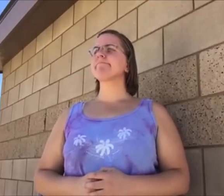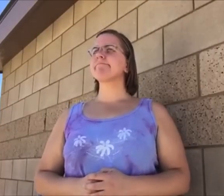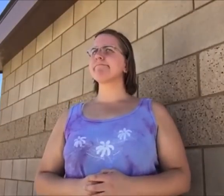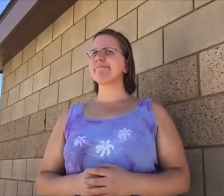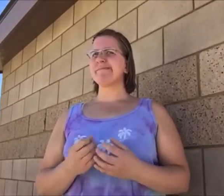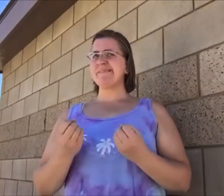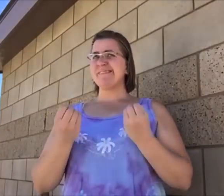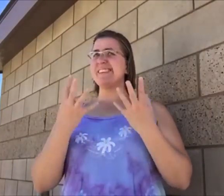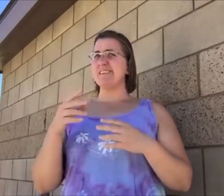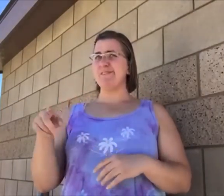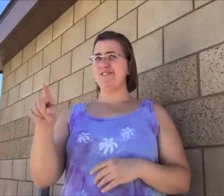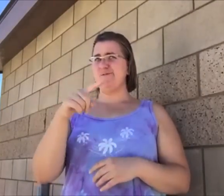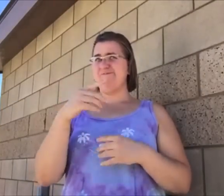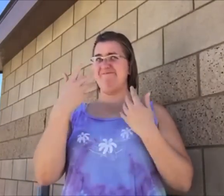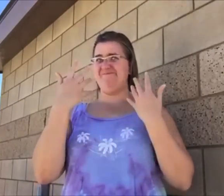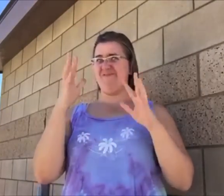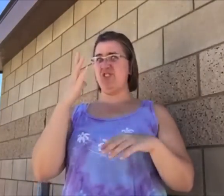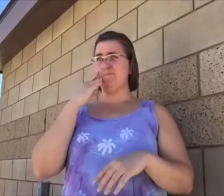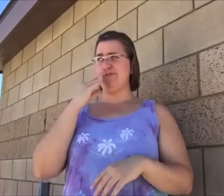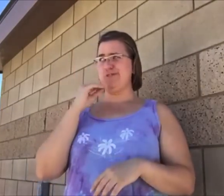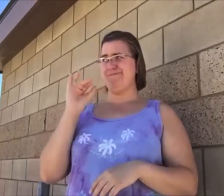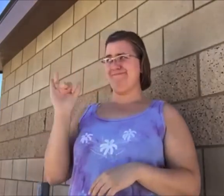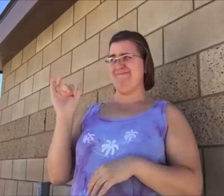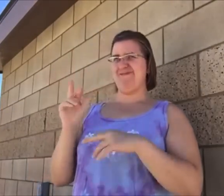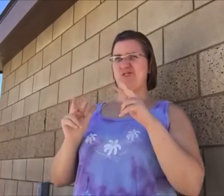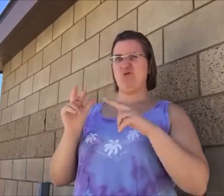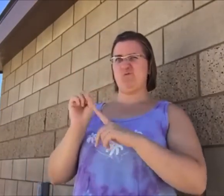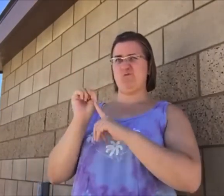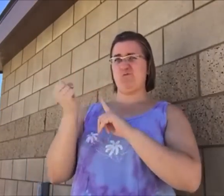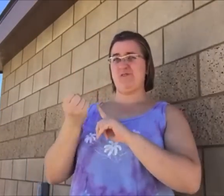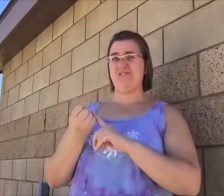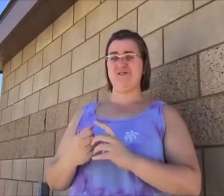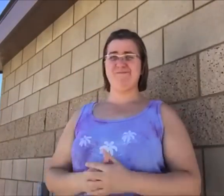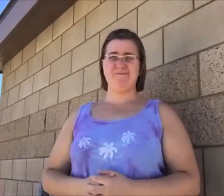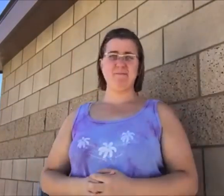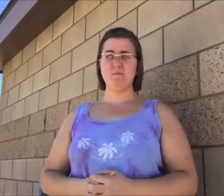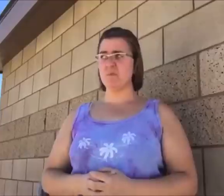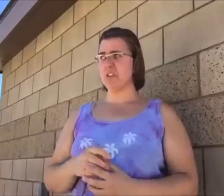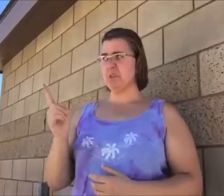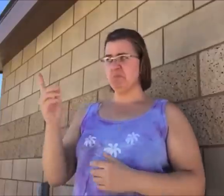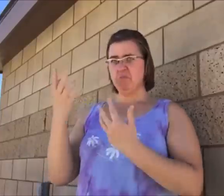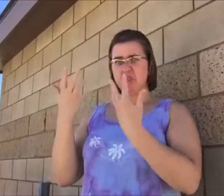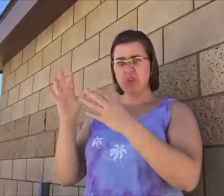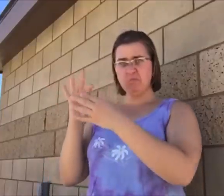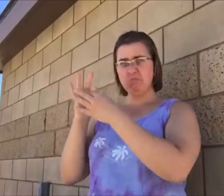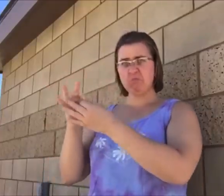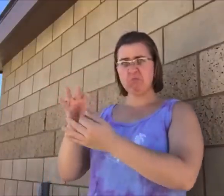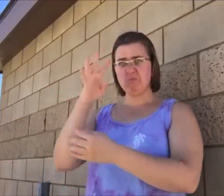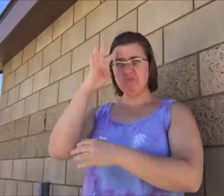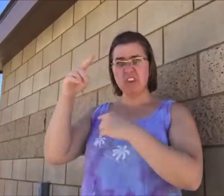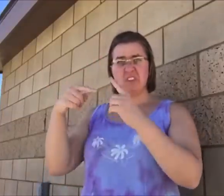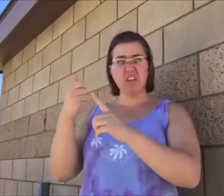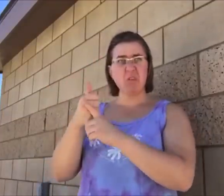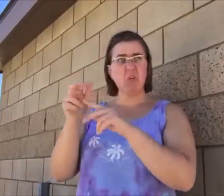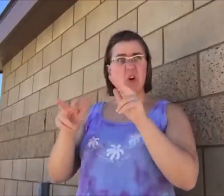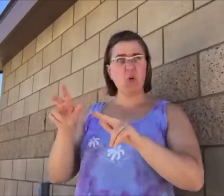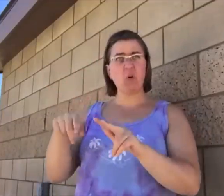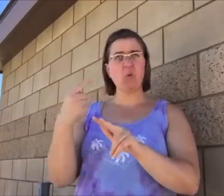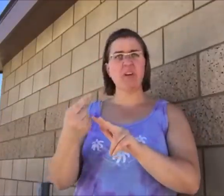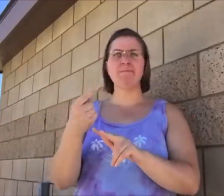How many of you have had experiences like these awkward interpreting situations? They are not limited to sign choice alone;